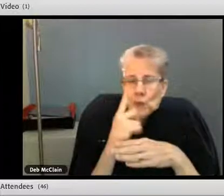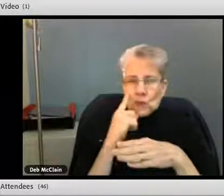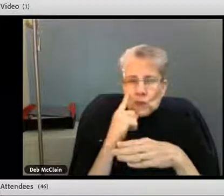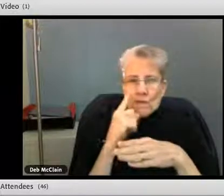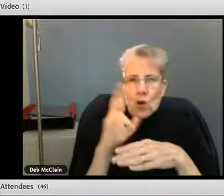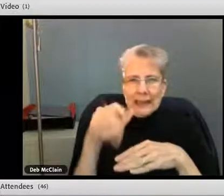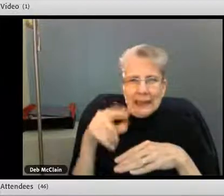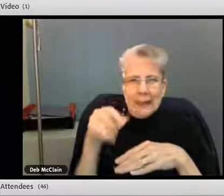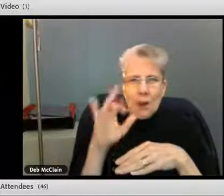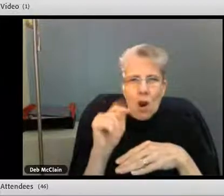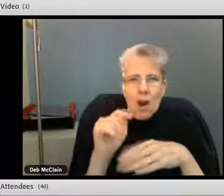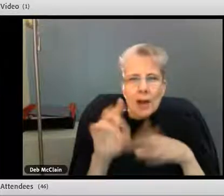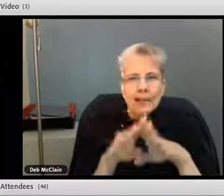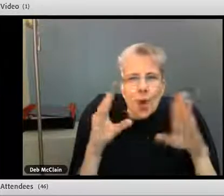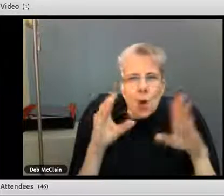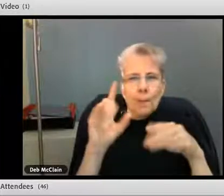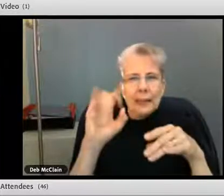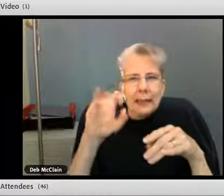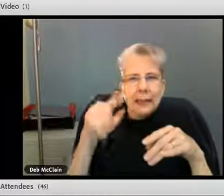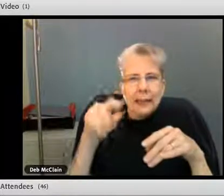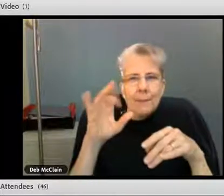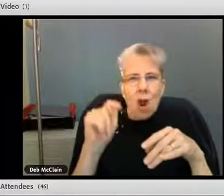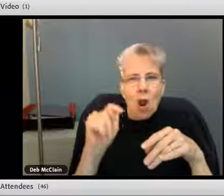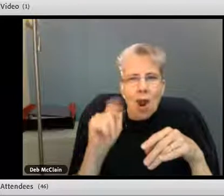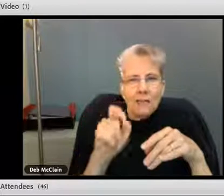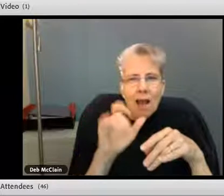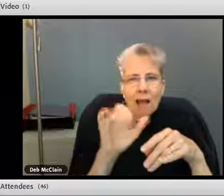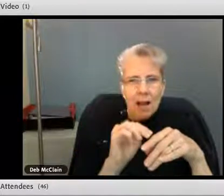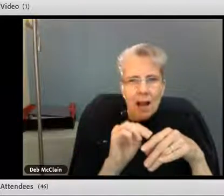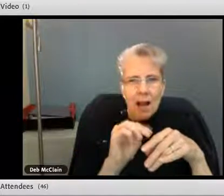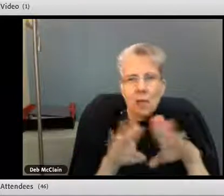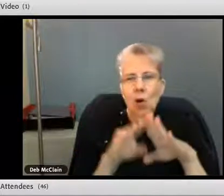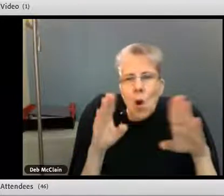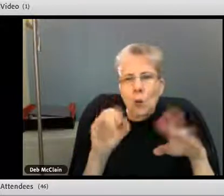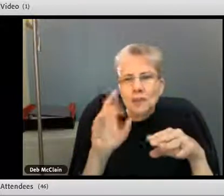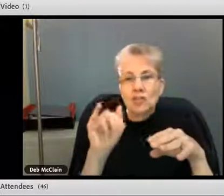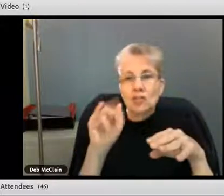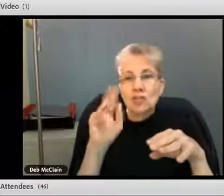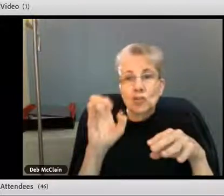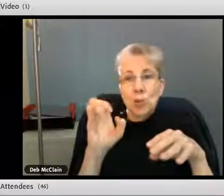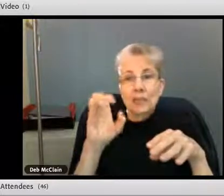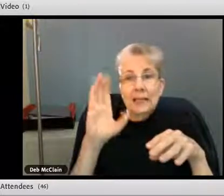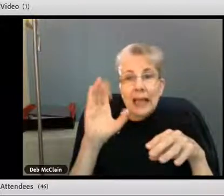which is open source clip art. It's not that robust.